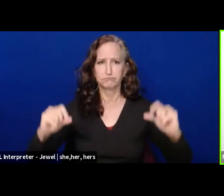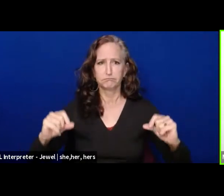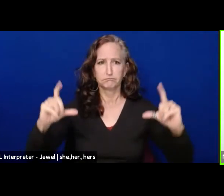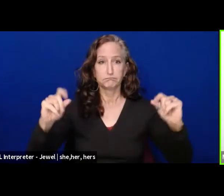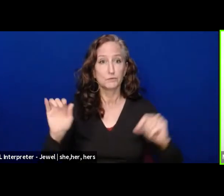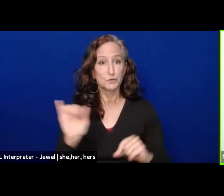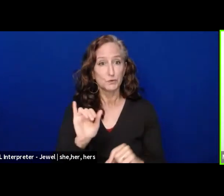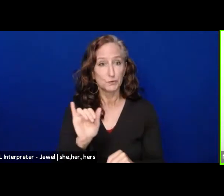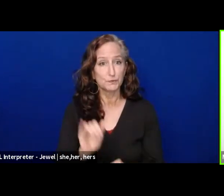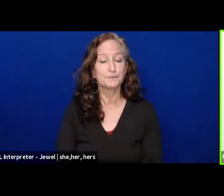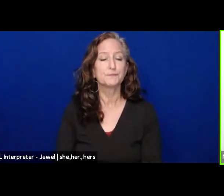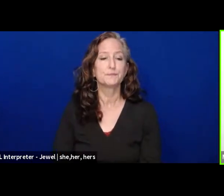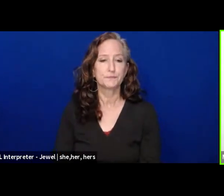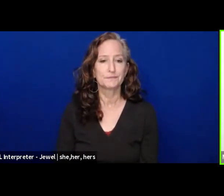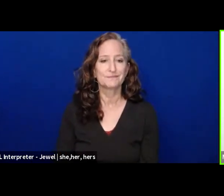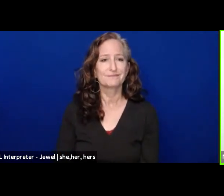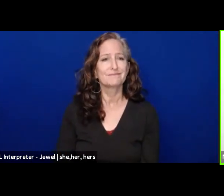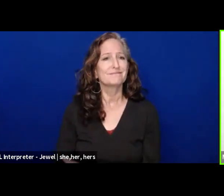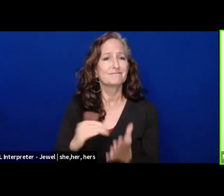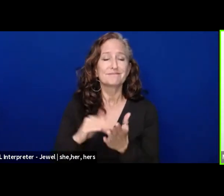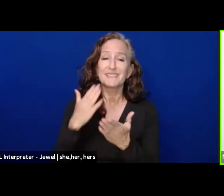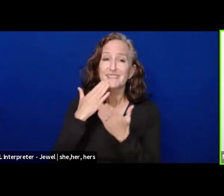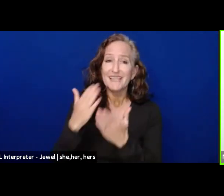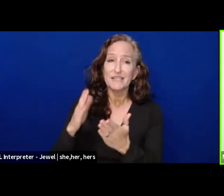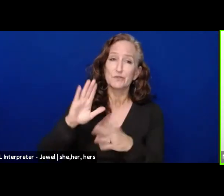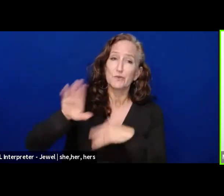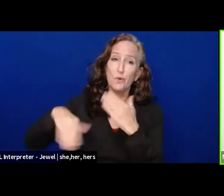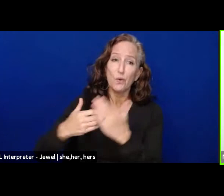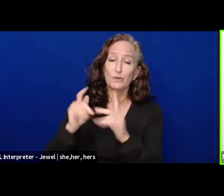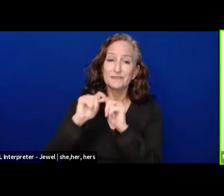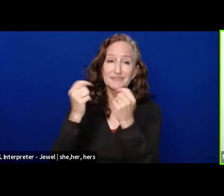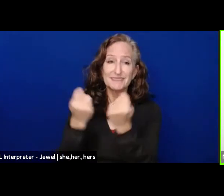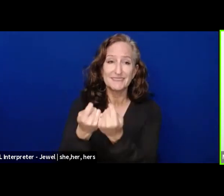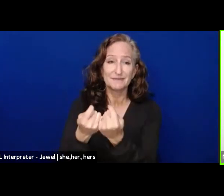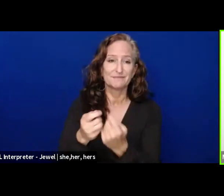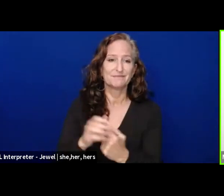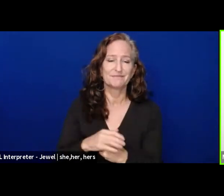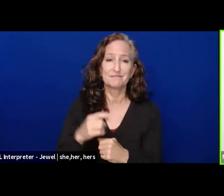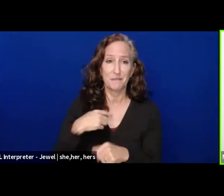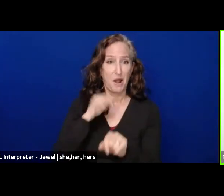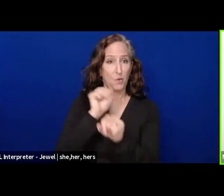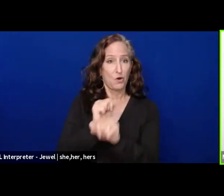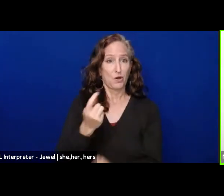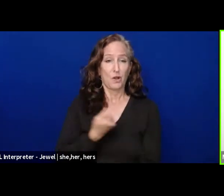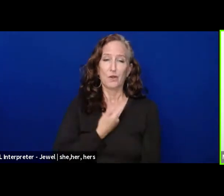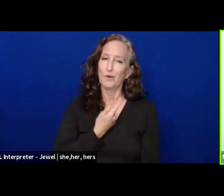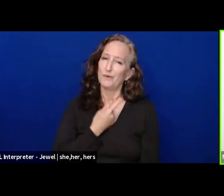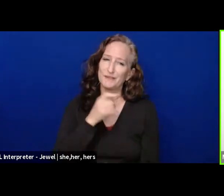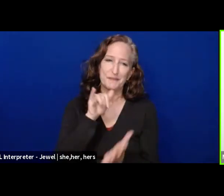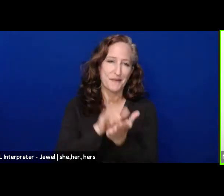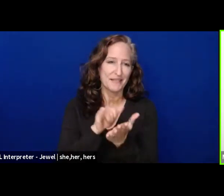And thanks to our team, I don't do this alone. Juliette, Renzo, Ariyah,